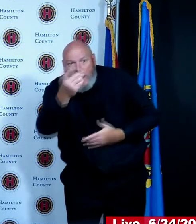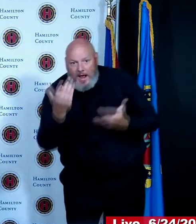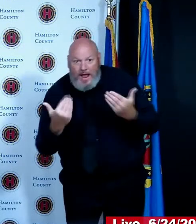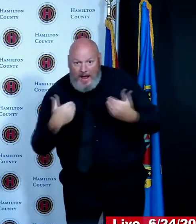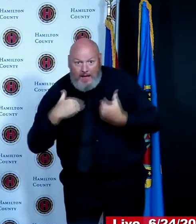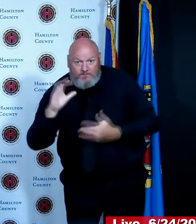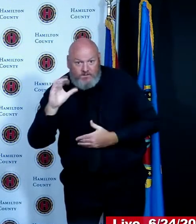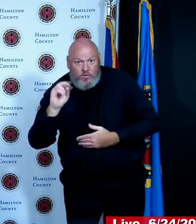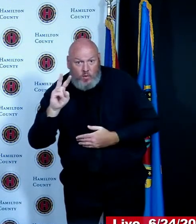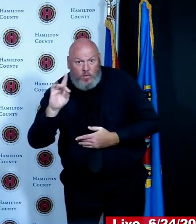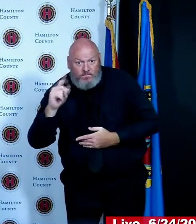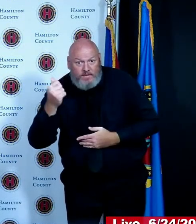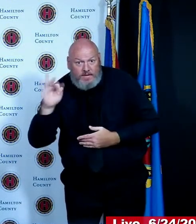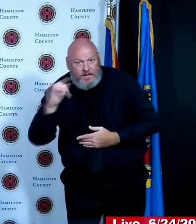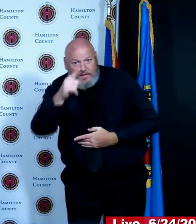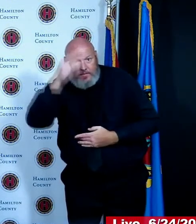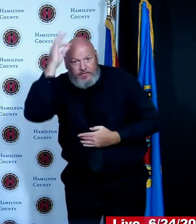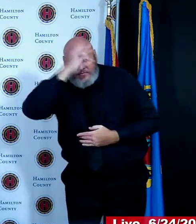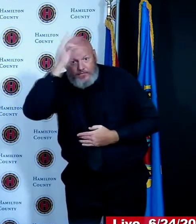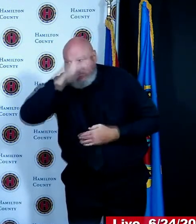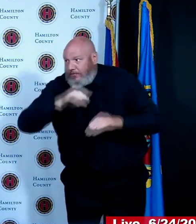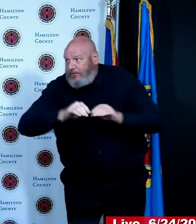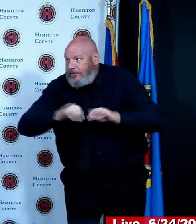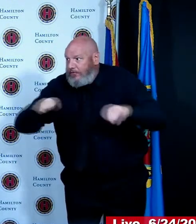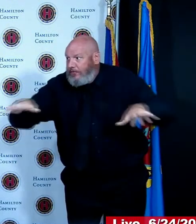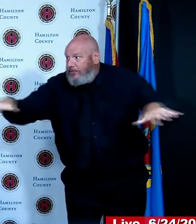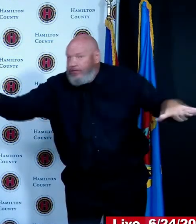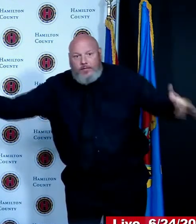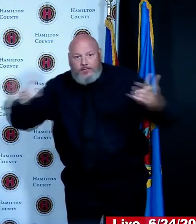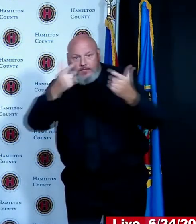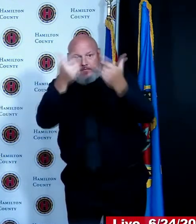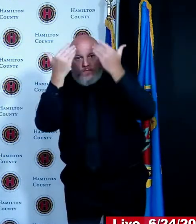stay safe so now more than ever it's key that we practice all the things that we